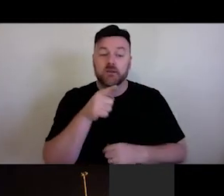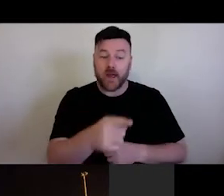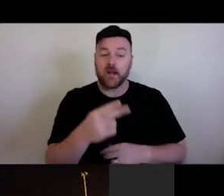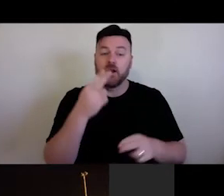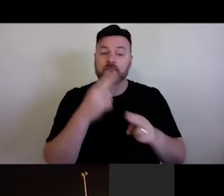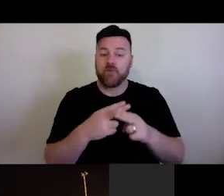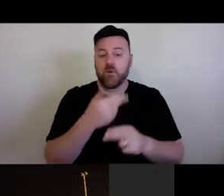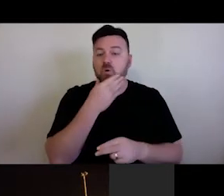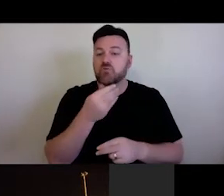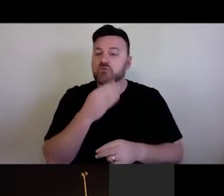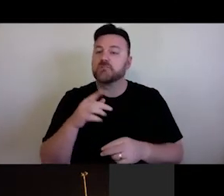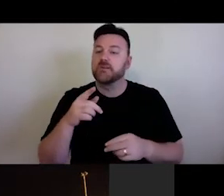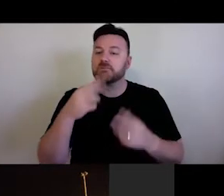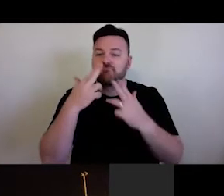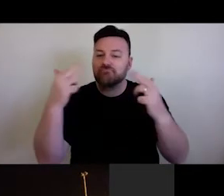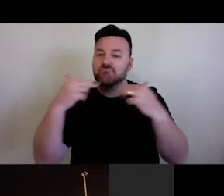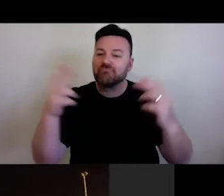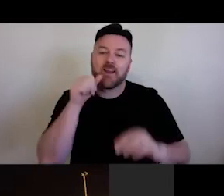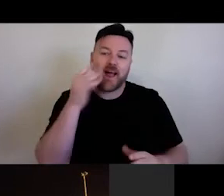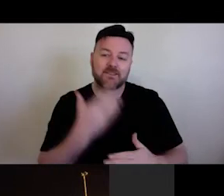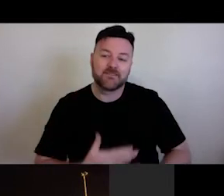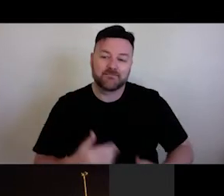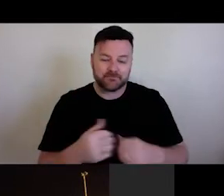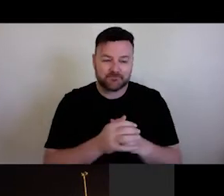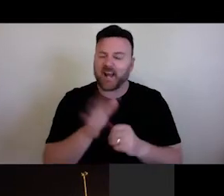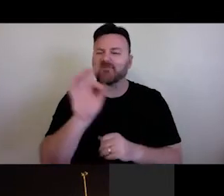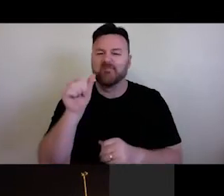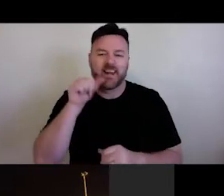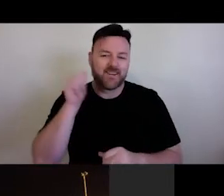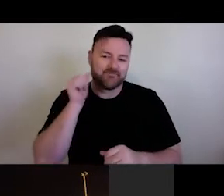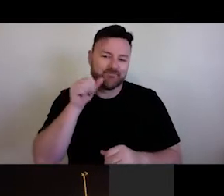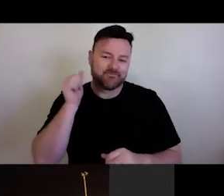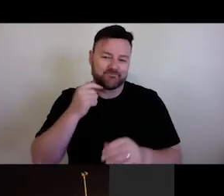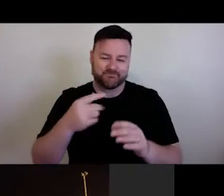December last year. Our goal is to really support artists and events